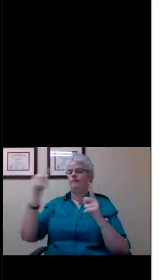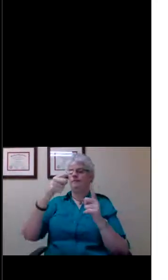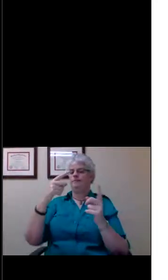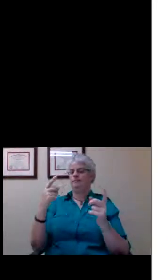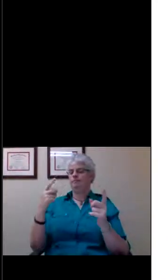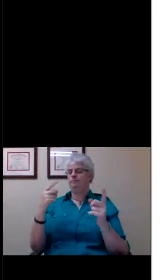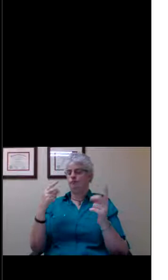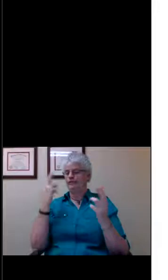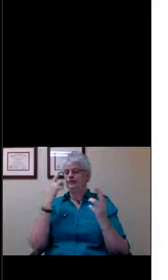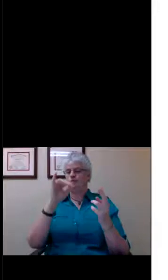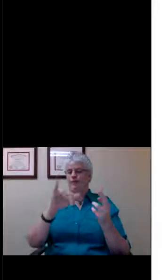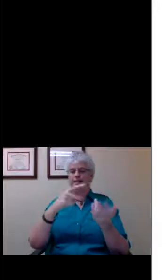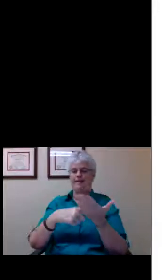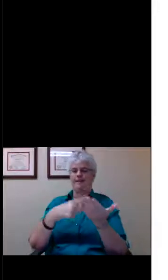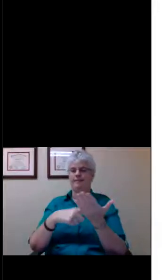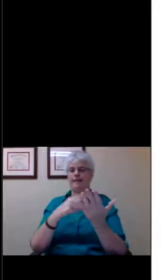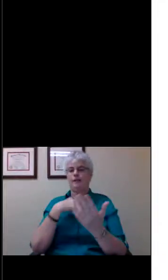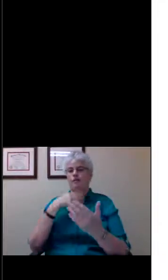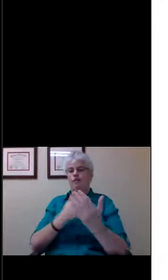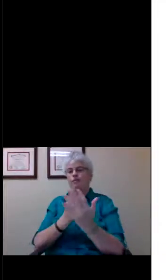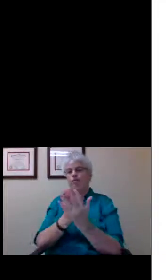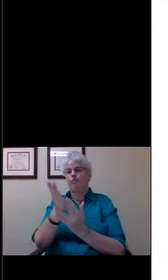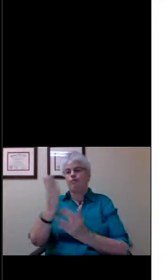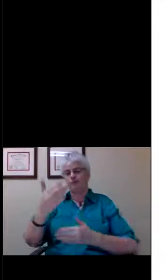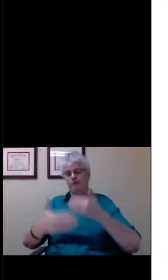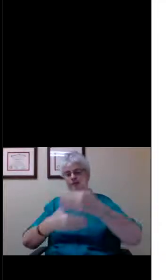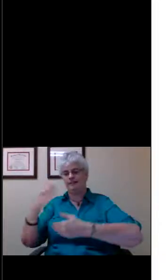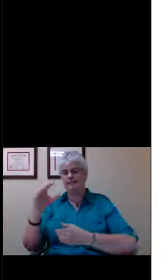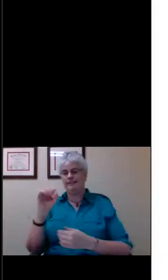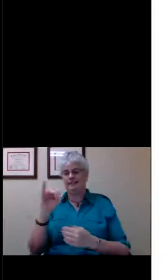them. So let's go back and- and I'll come back to the reason why I'm asking that